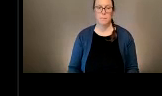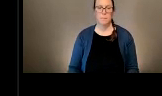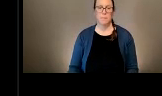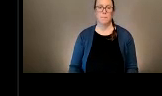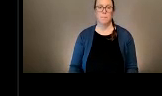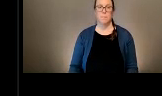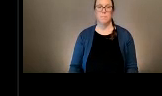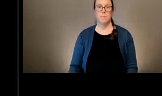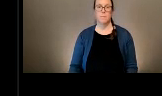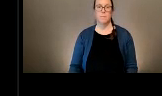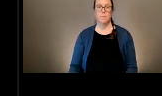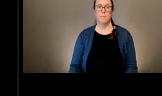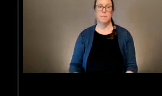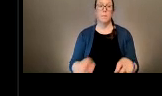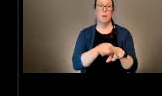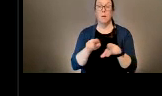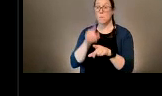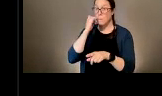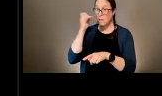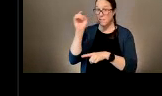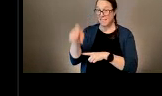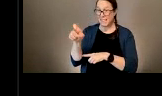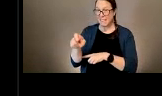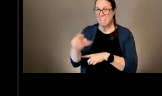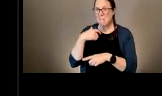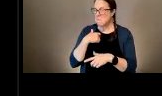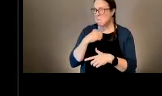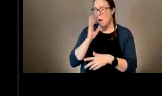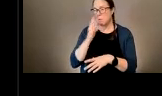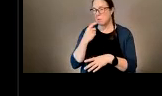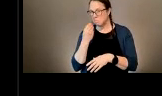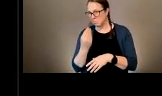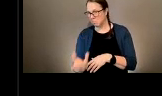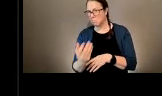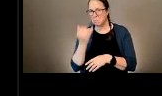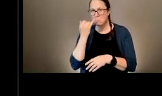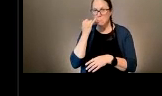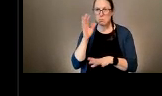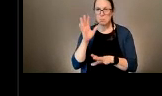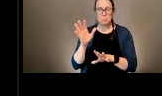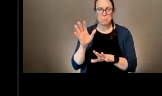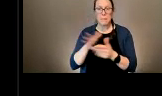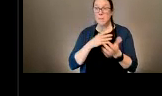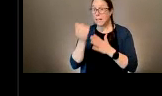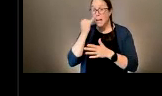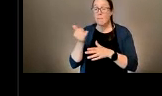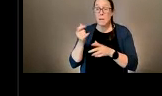And also if possible I would just say if you can, even if it's a small amount, if you can afford